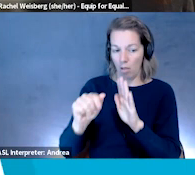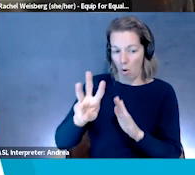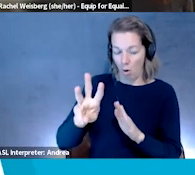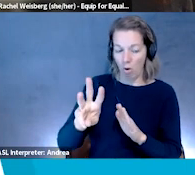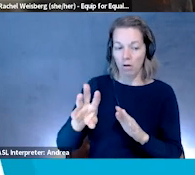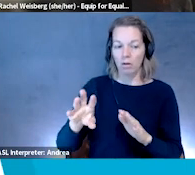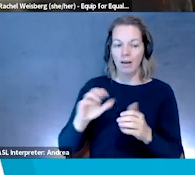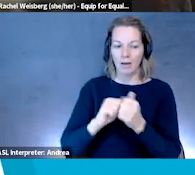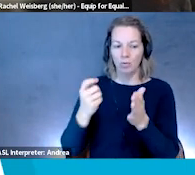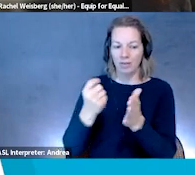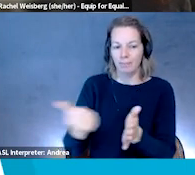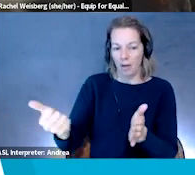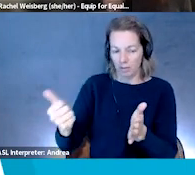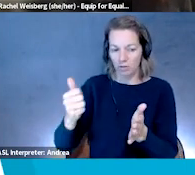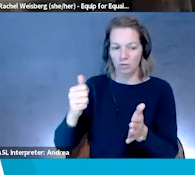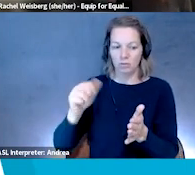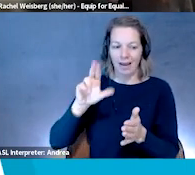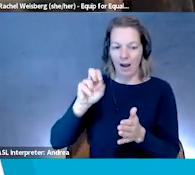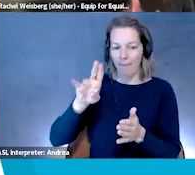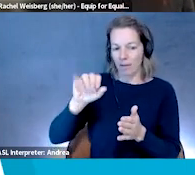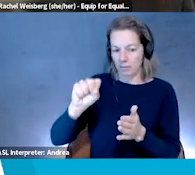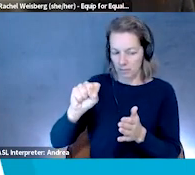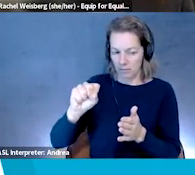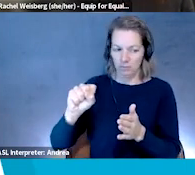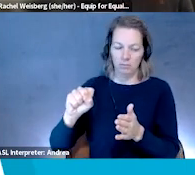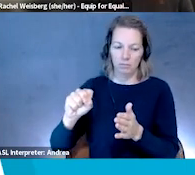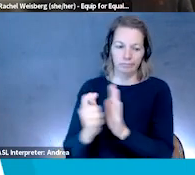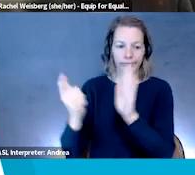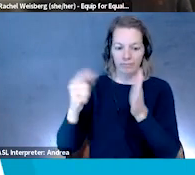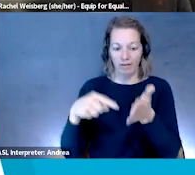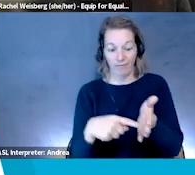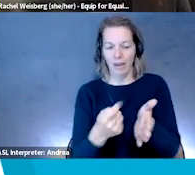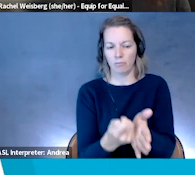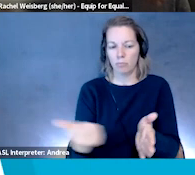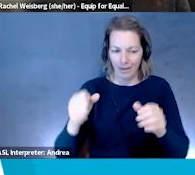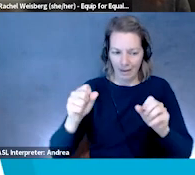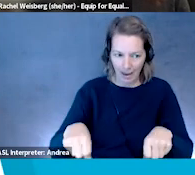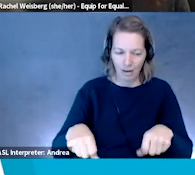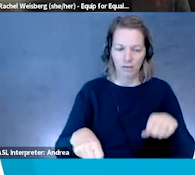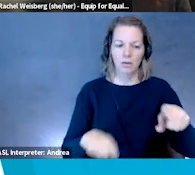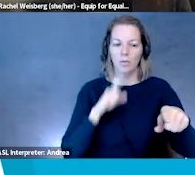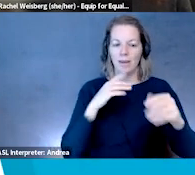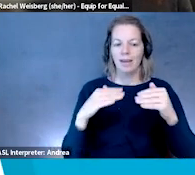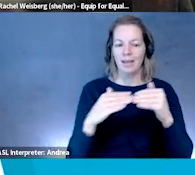TRAINING OVER THE LAST YEAR OR TWO. WE HAVE SEMINARS ON THE CANNIBIS